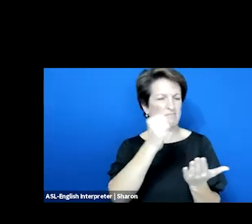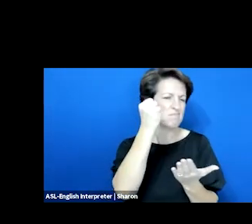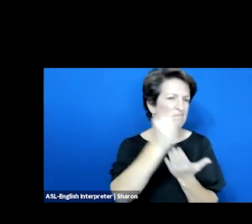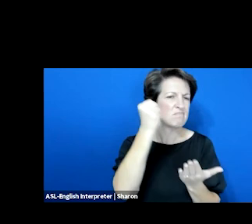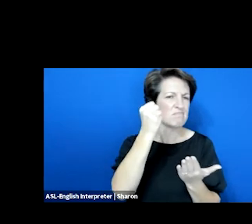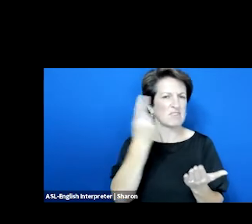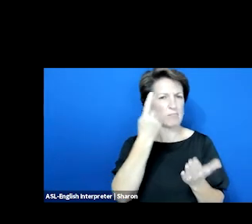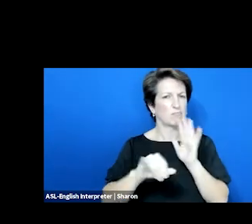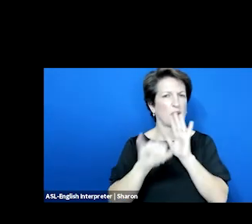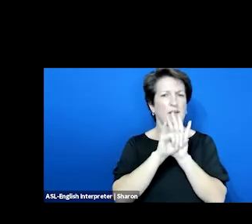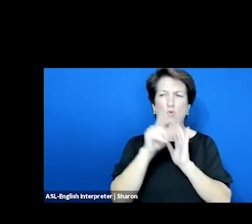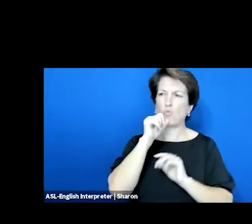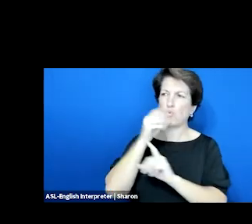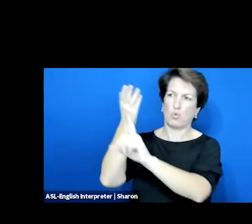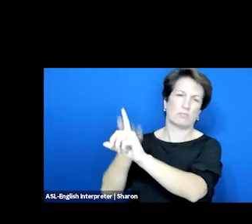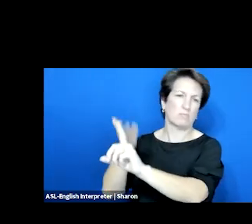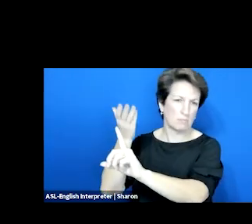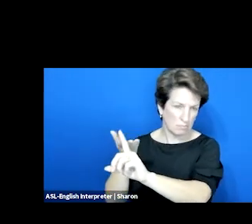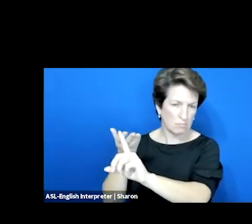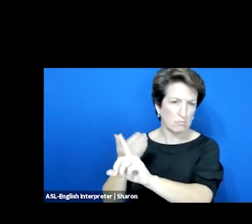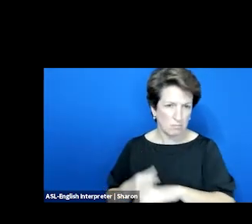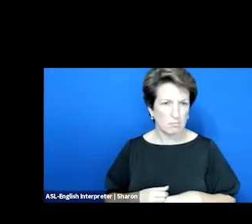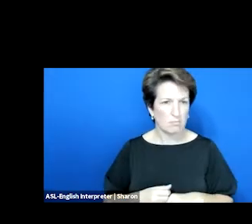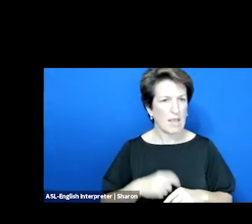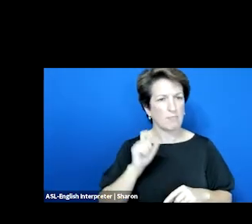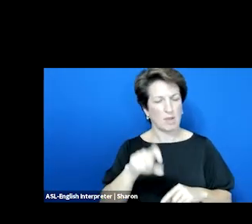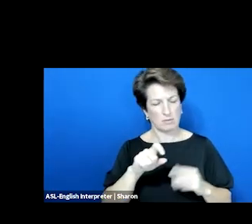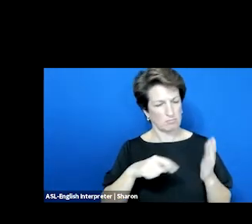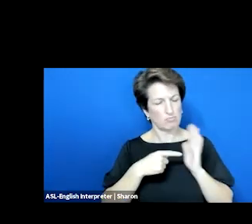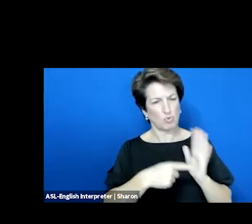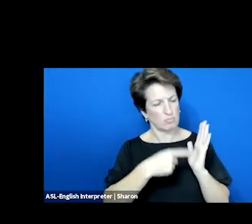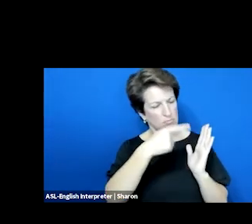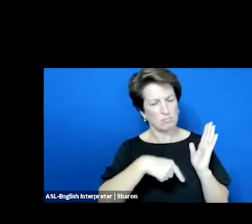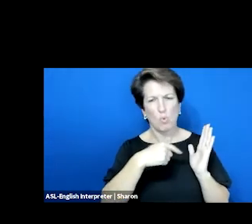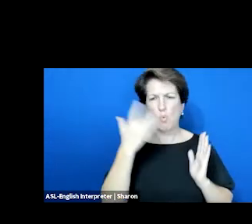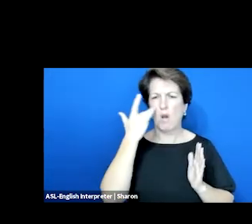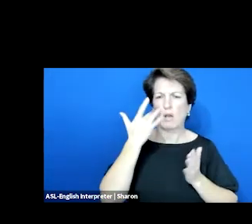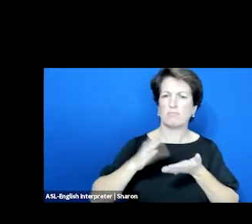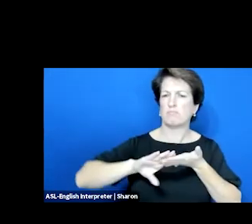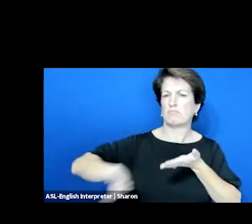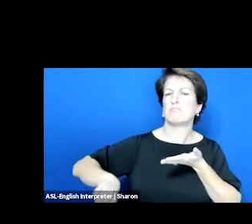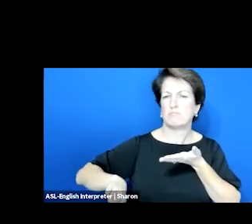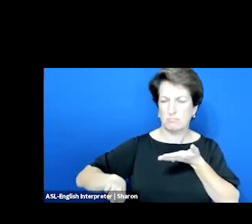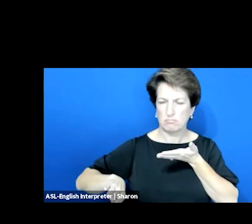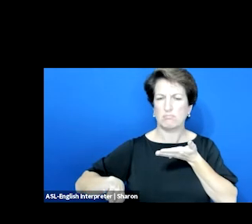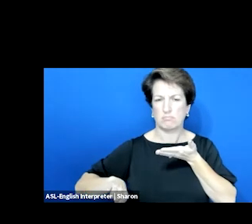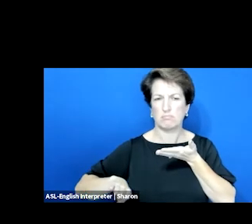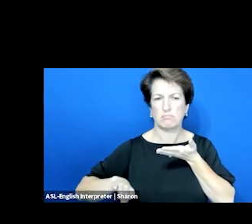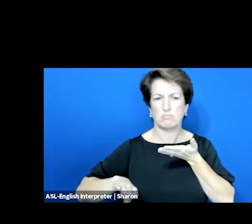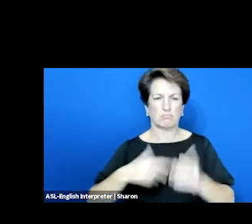if you are unable to be fully vaccinated for a medical reason, you need to show a written document from a physician or nurse practitioner. It must include